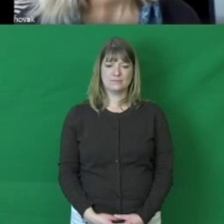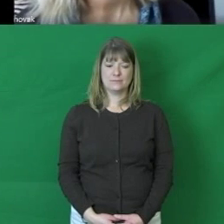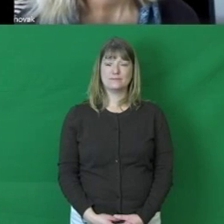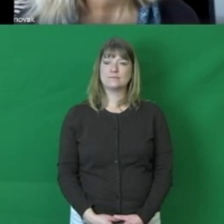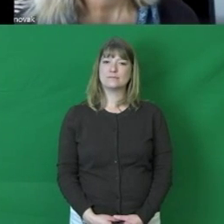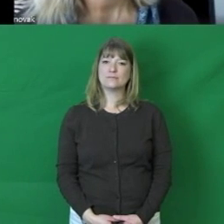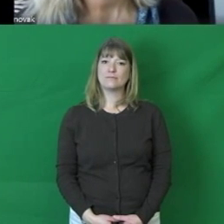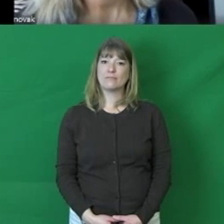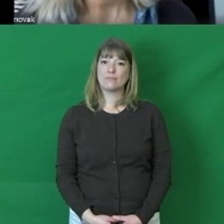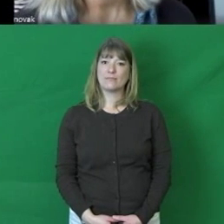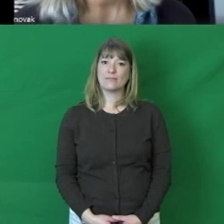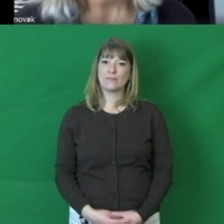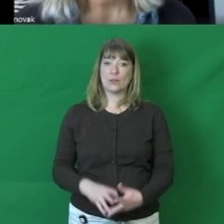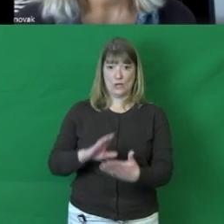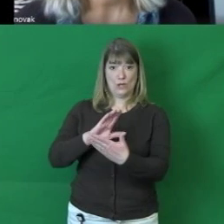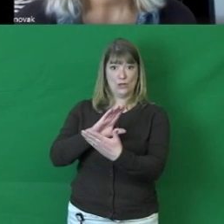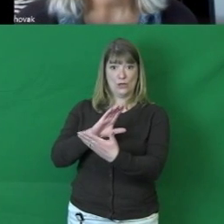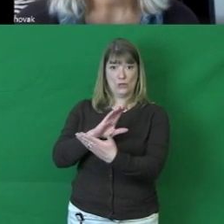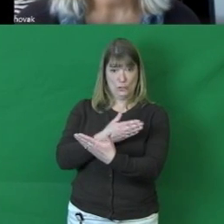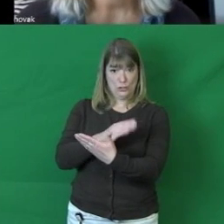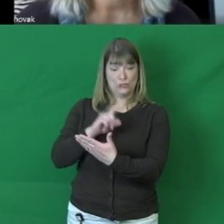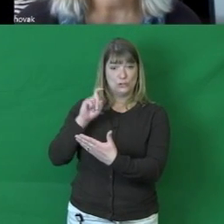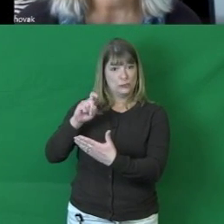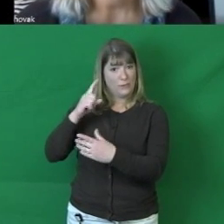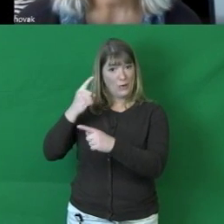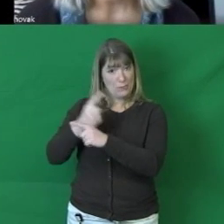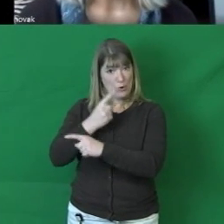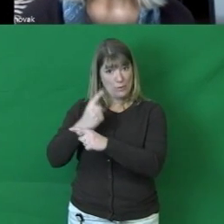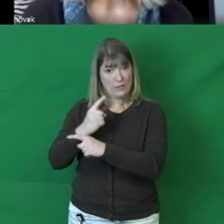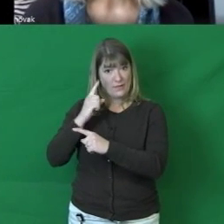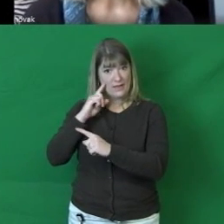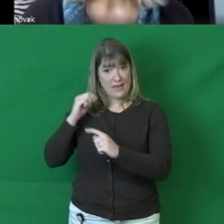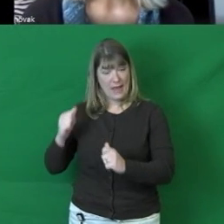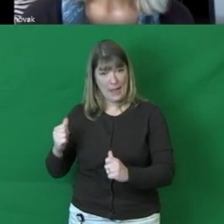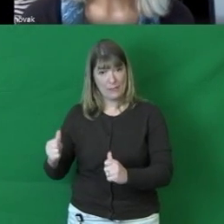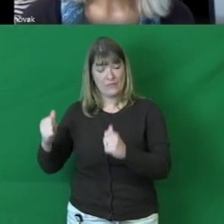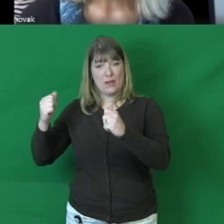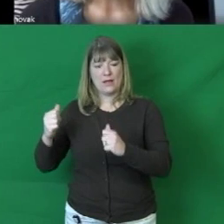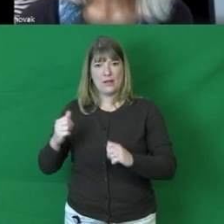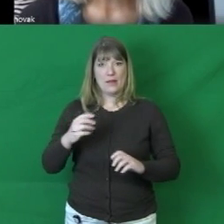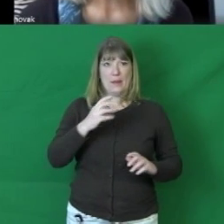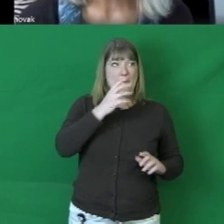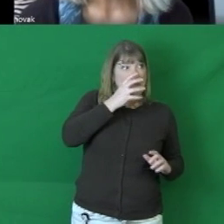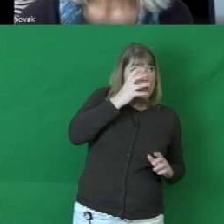It states that music should be appropriately amplified. It is important for a teacher or parent to